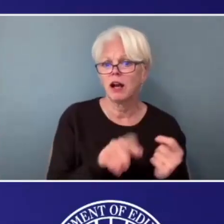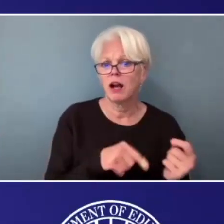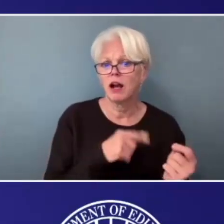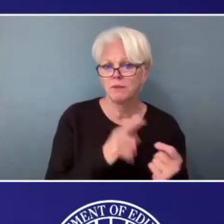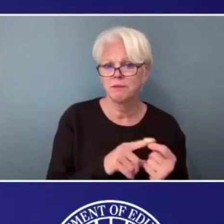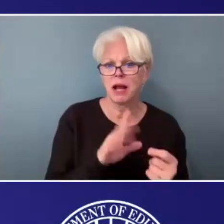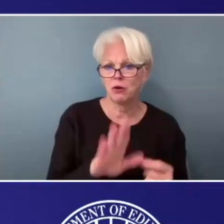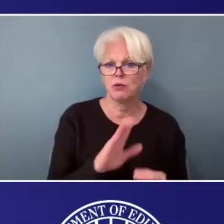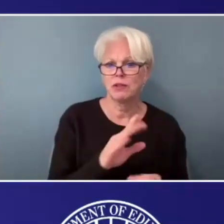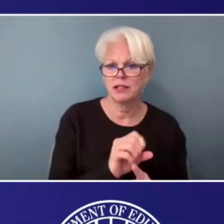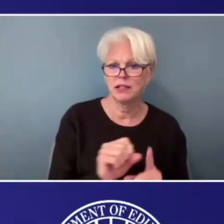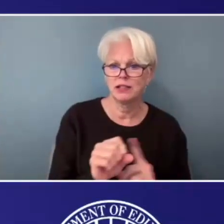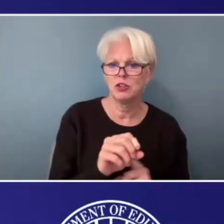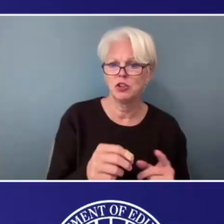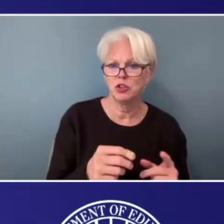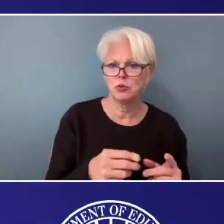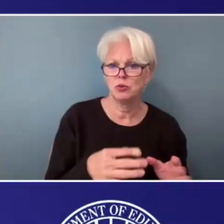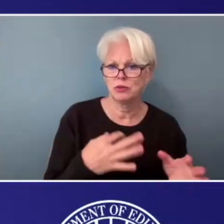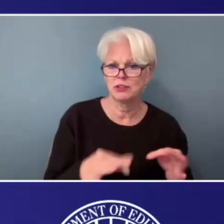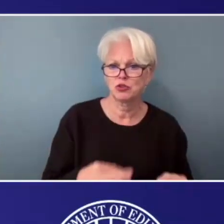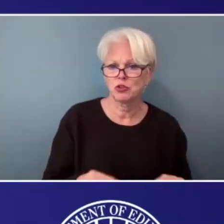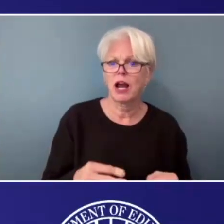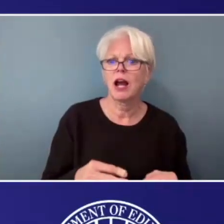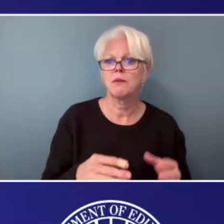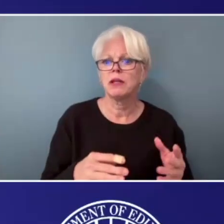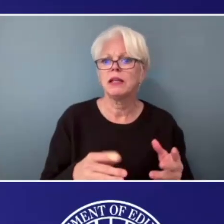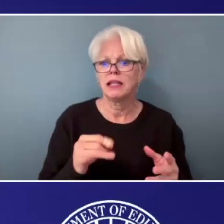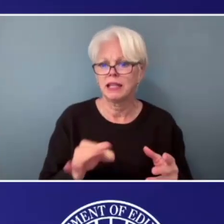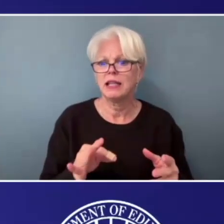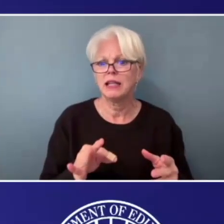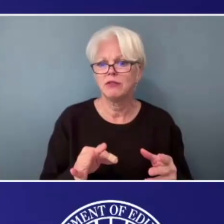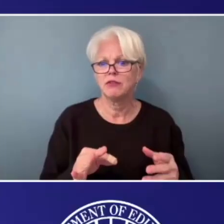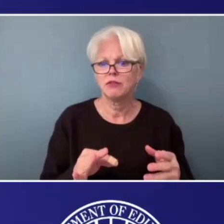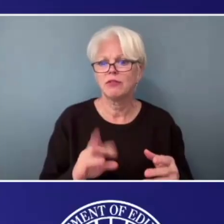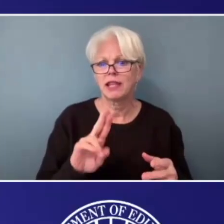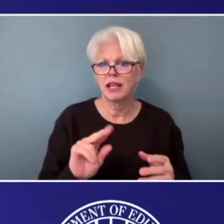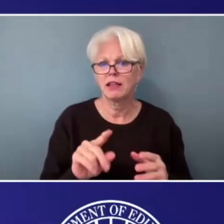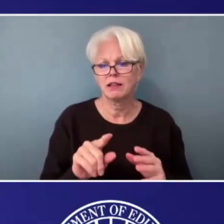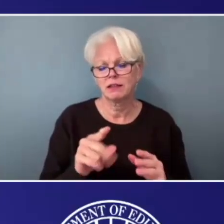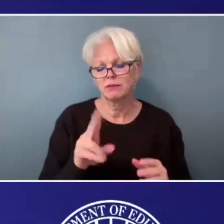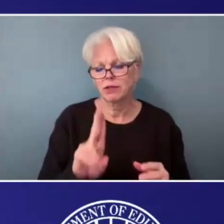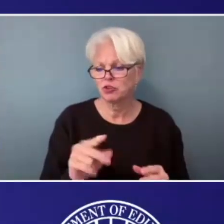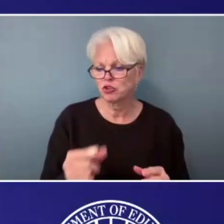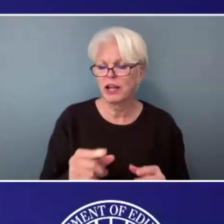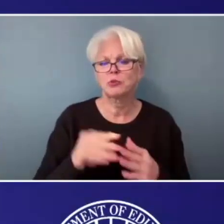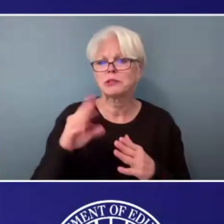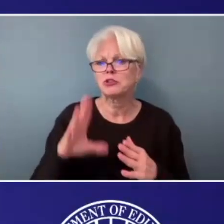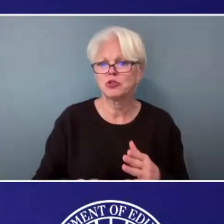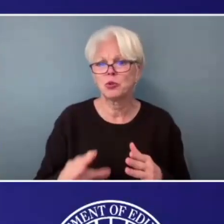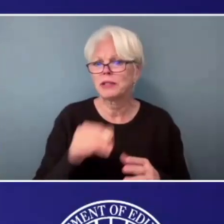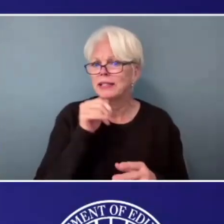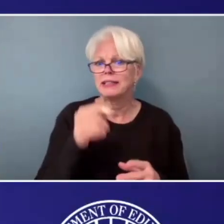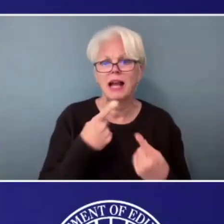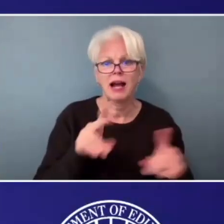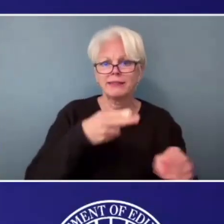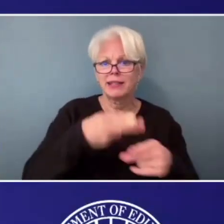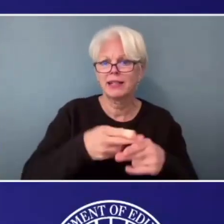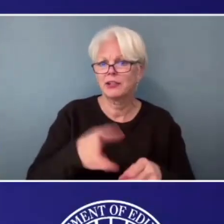described of an undeclared undergraduate. And so this is helpful as the committee continues to think through how best to do